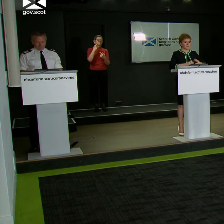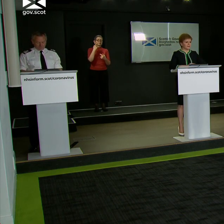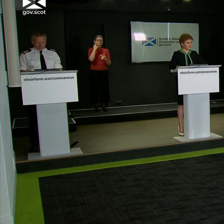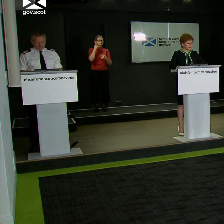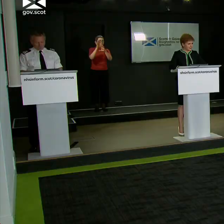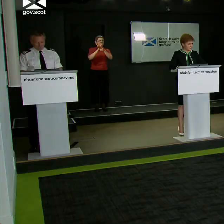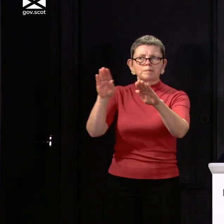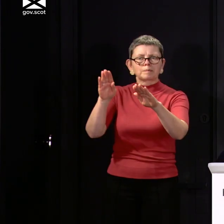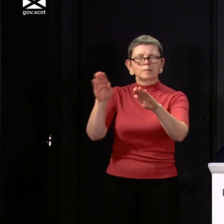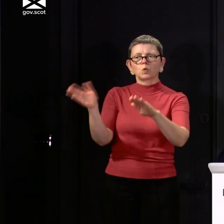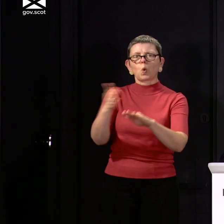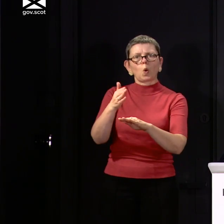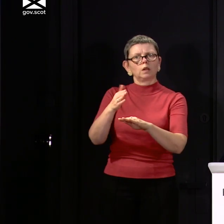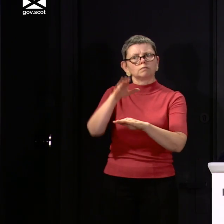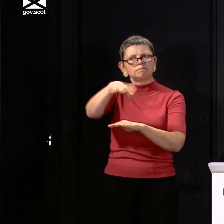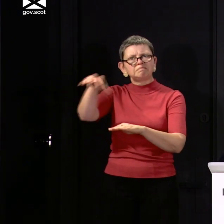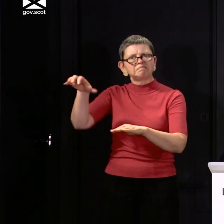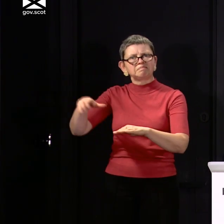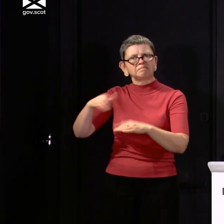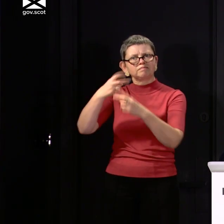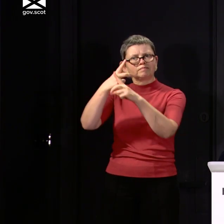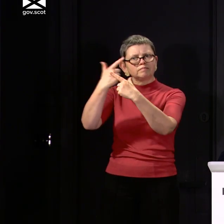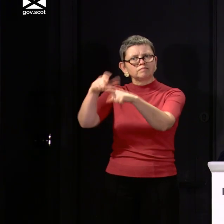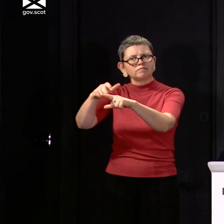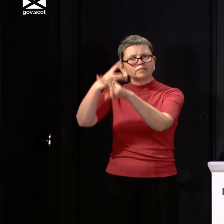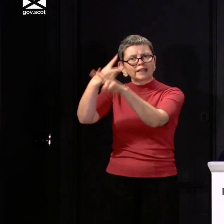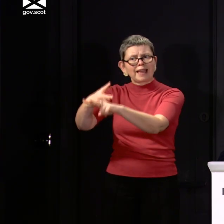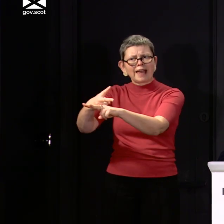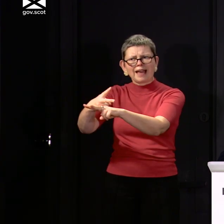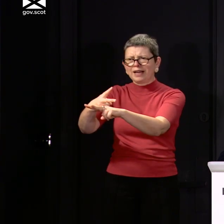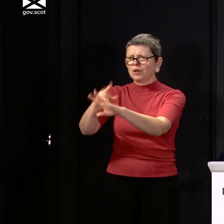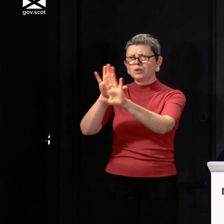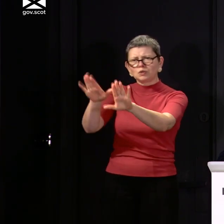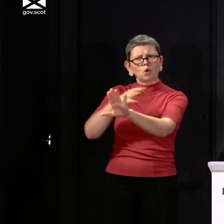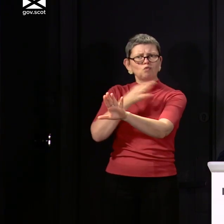residents are safe as much as anybody does, but do not take risks with the safety of your